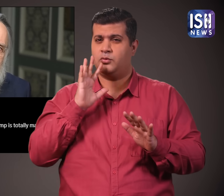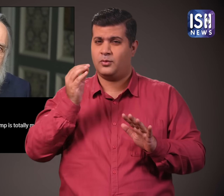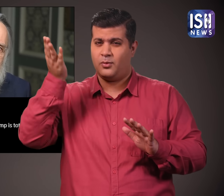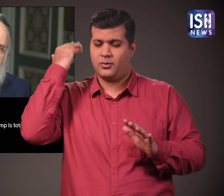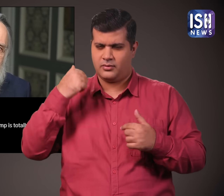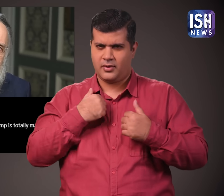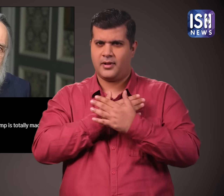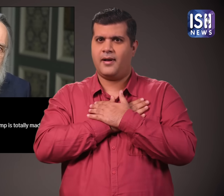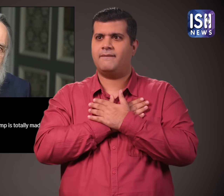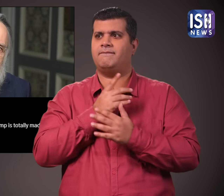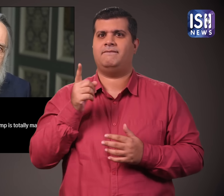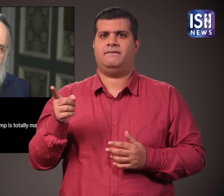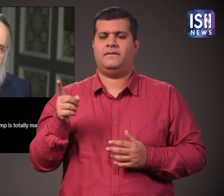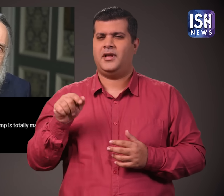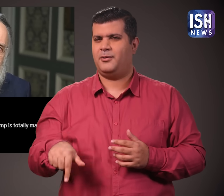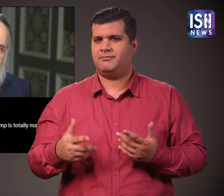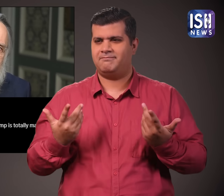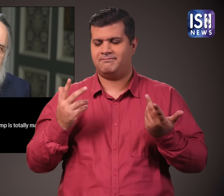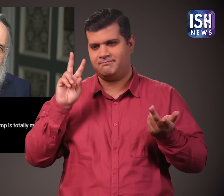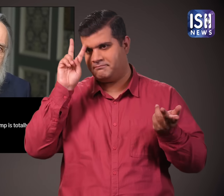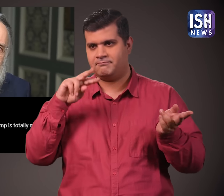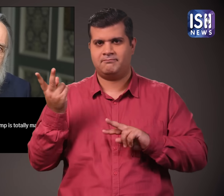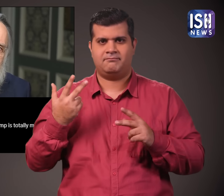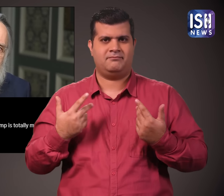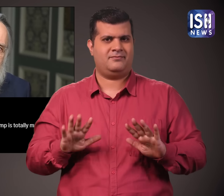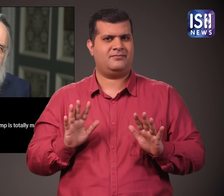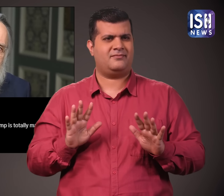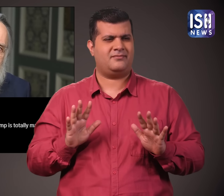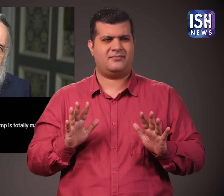We loved him earlier but now the views have changed.